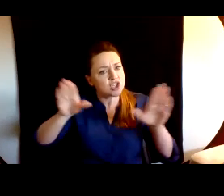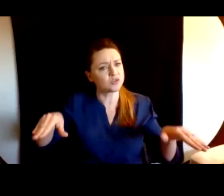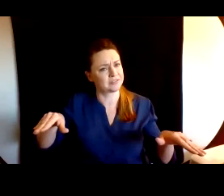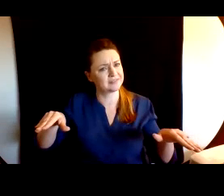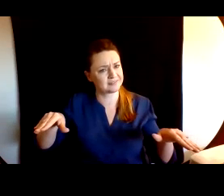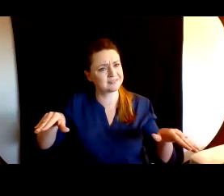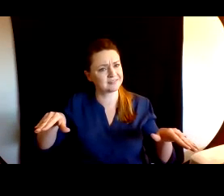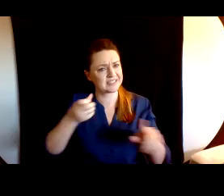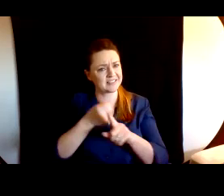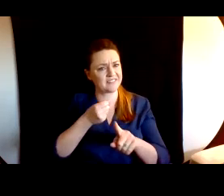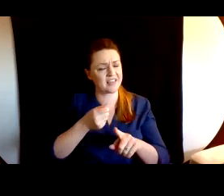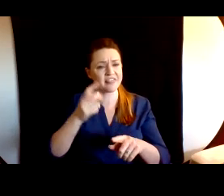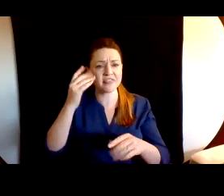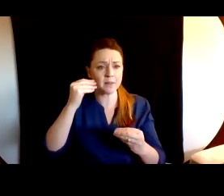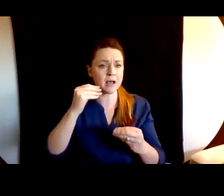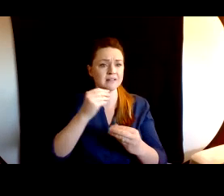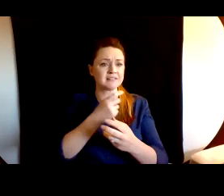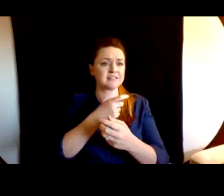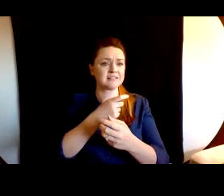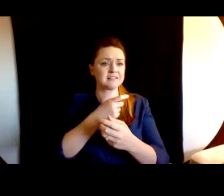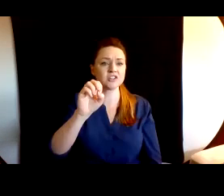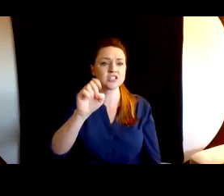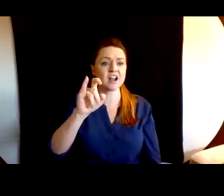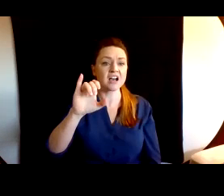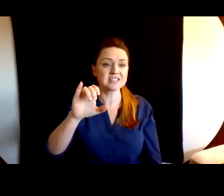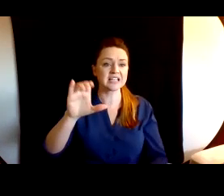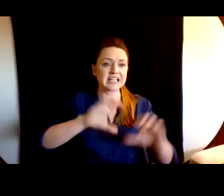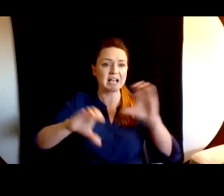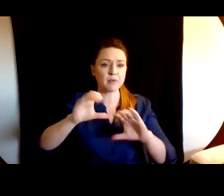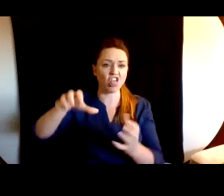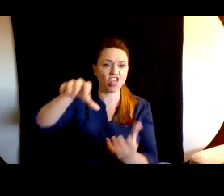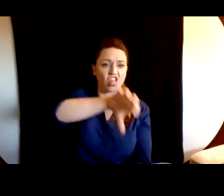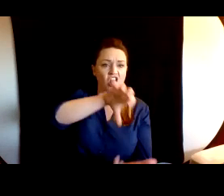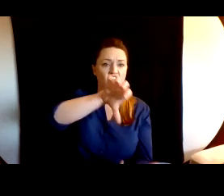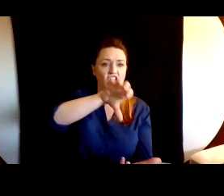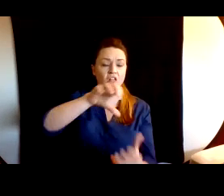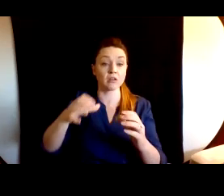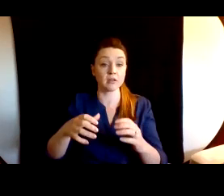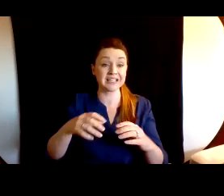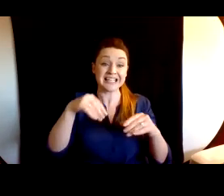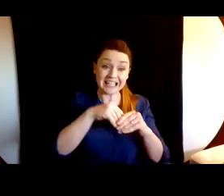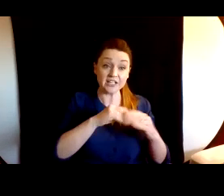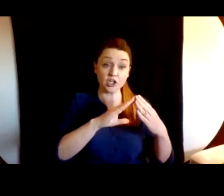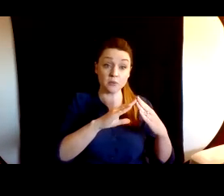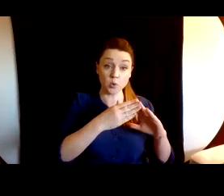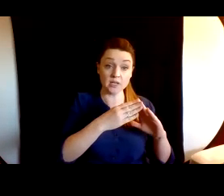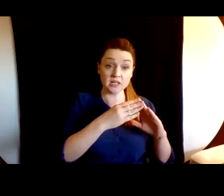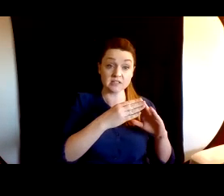We think about toxic dumpsites in communities of color and how that may play a role, not only in the mental health of people who live there,